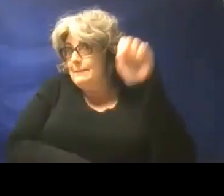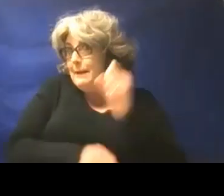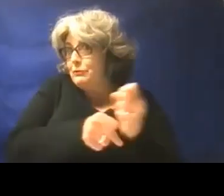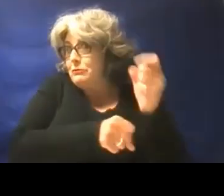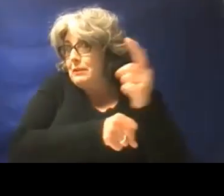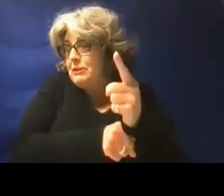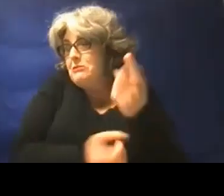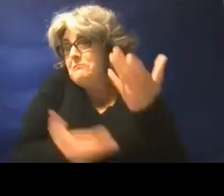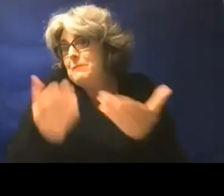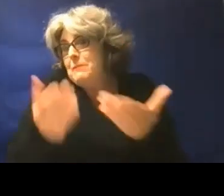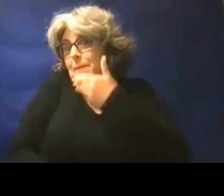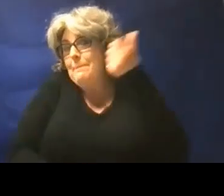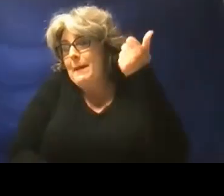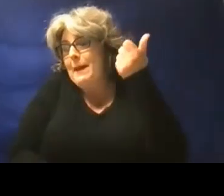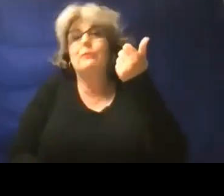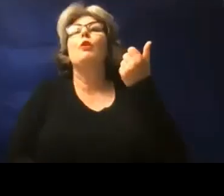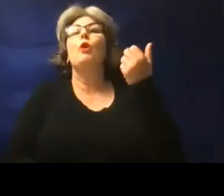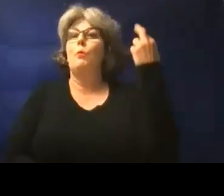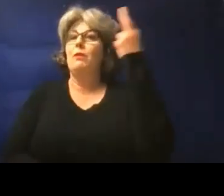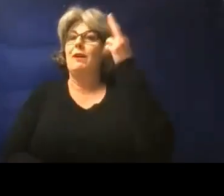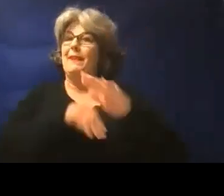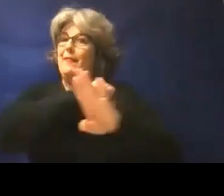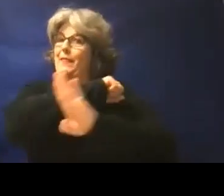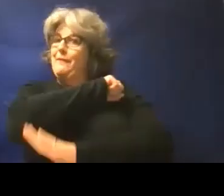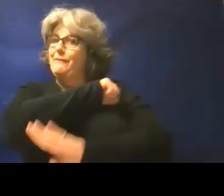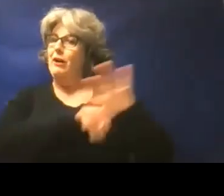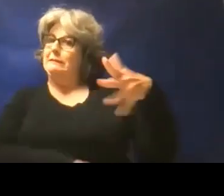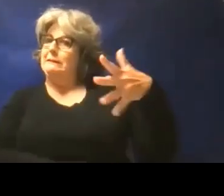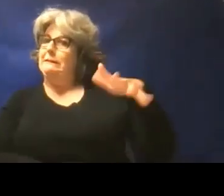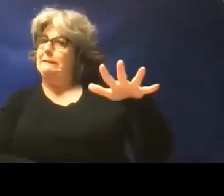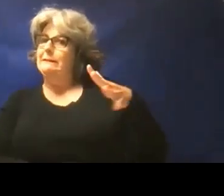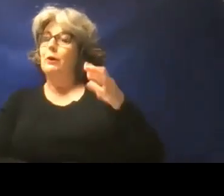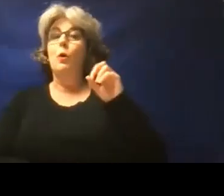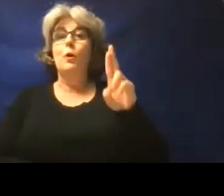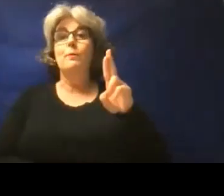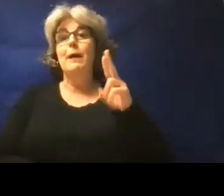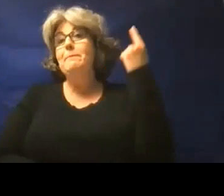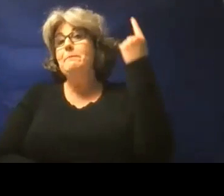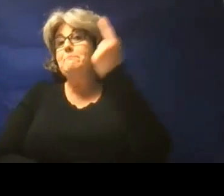better or more realistic than the fall semester or maybe he should even consider going abroad